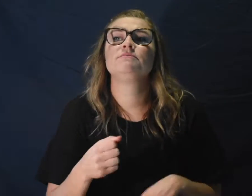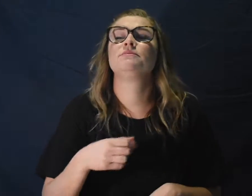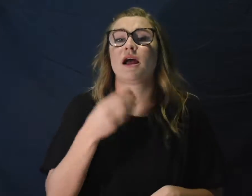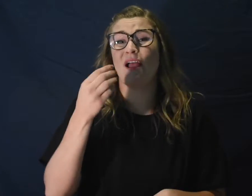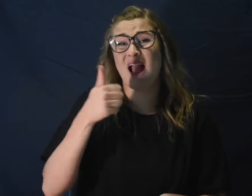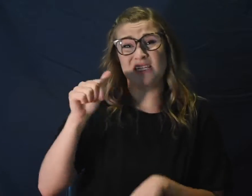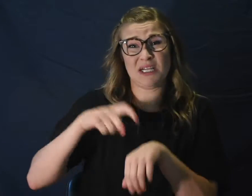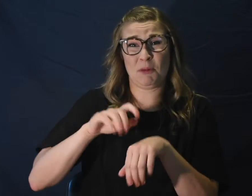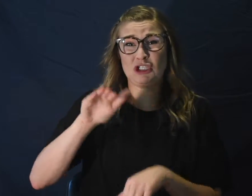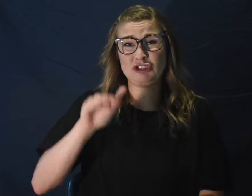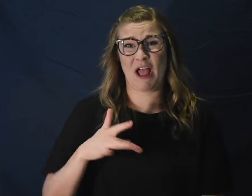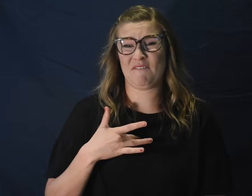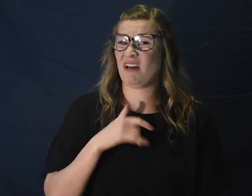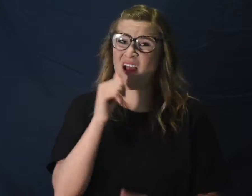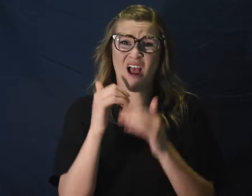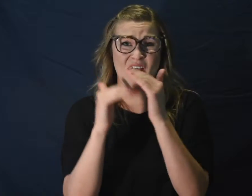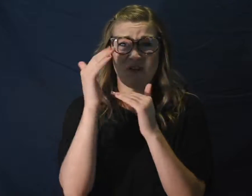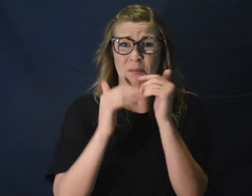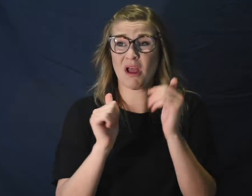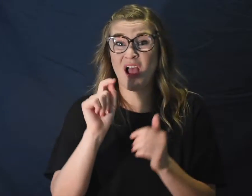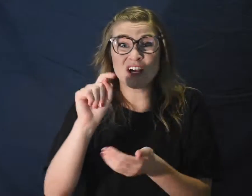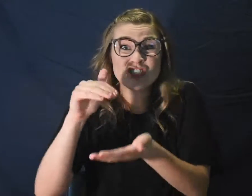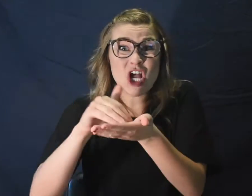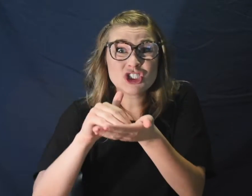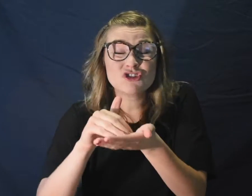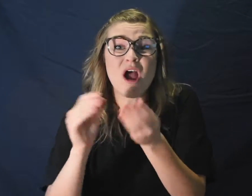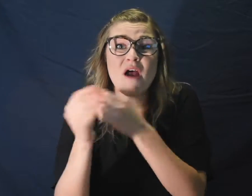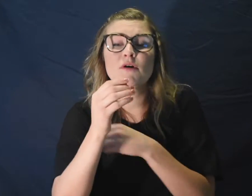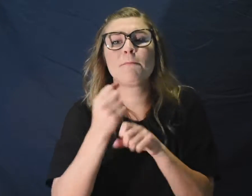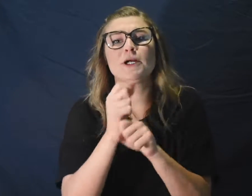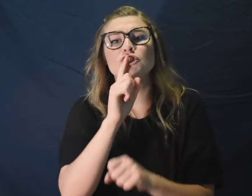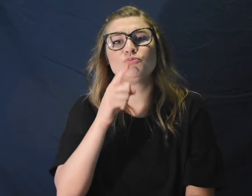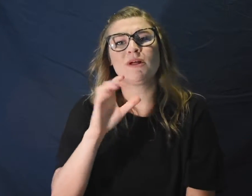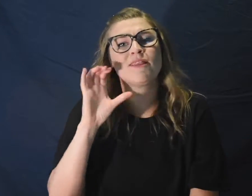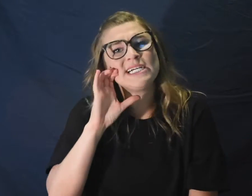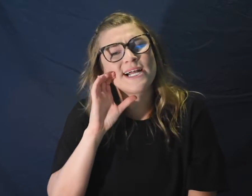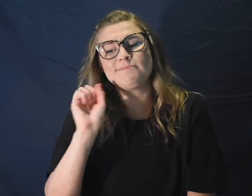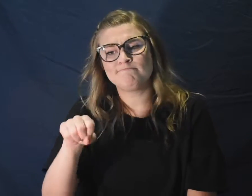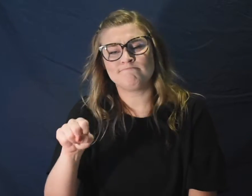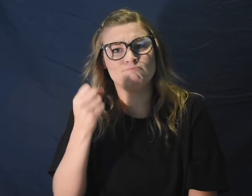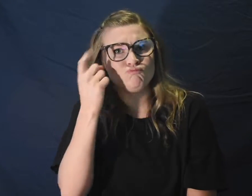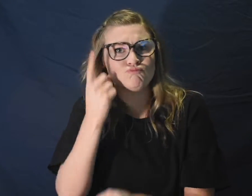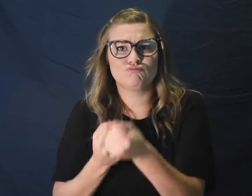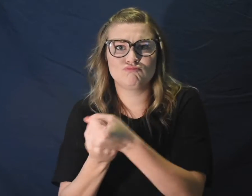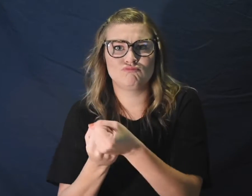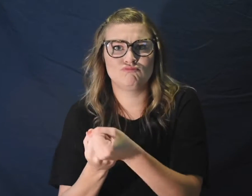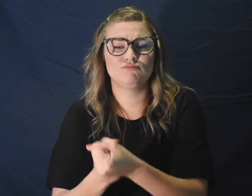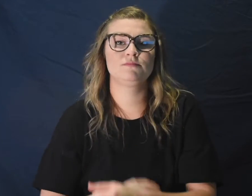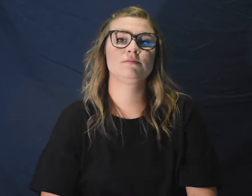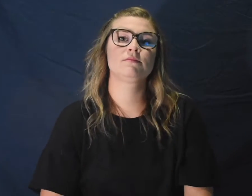are healthy. Any time your child might feel uncomfortable at the doctor, make sure you listen, you understand and you support them through it.